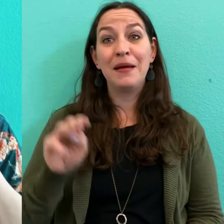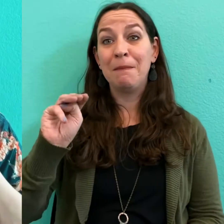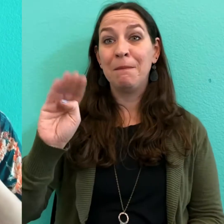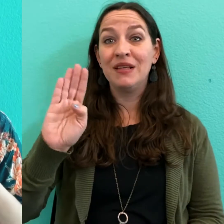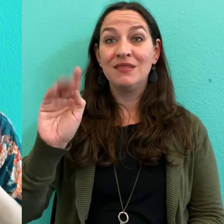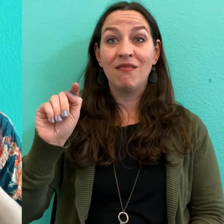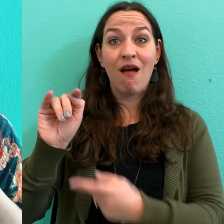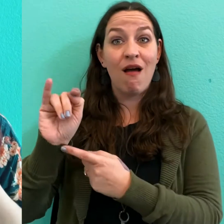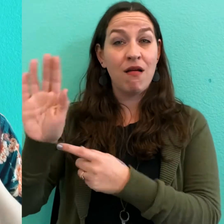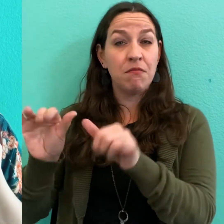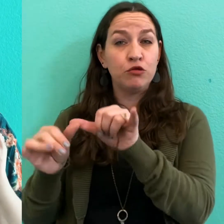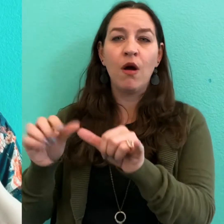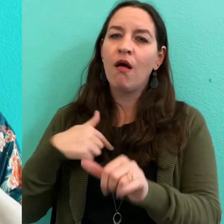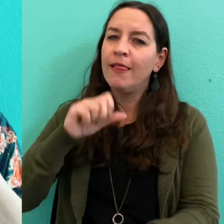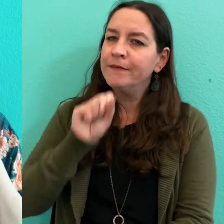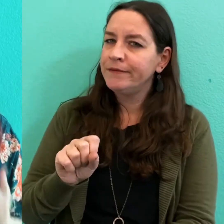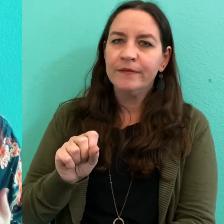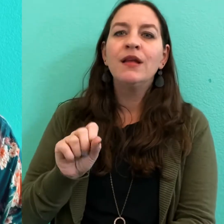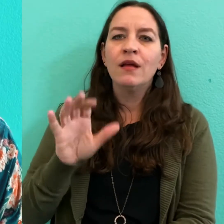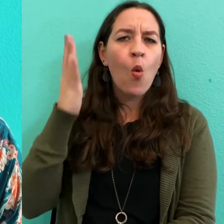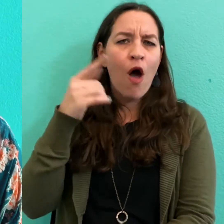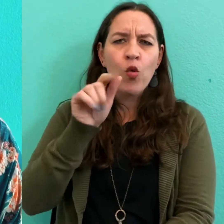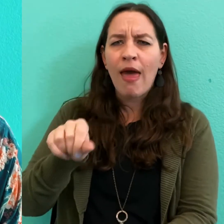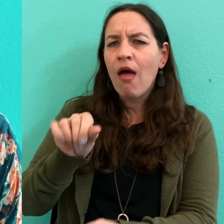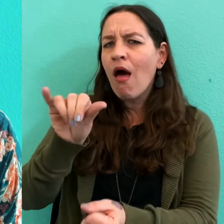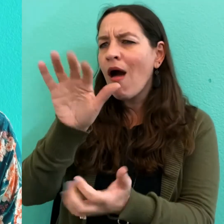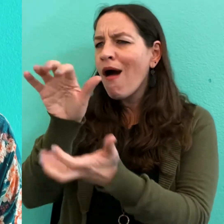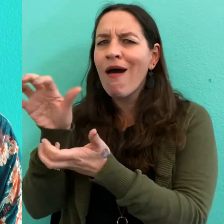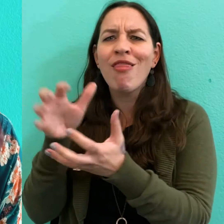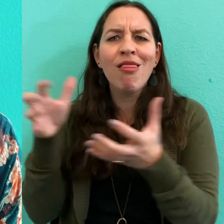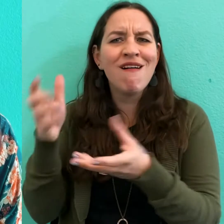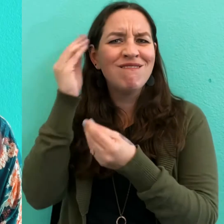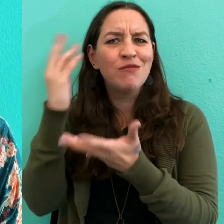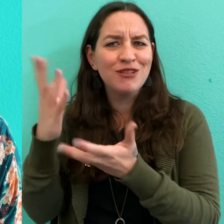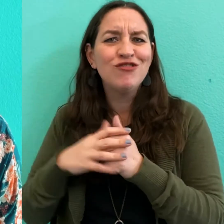I love the MBTI. I think it gives us so much information it can help us solve problems when we're